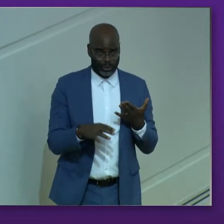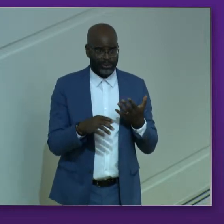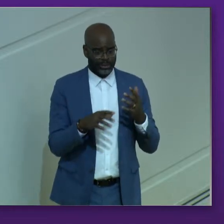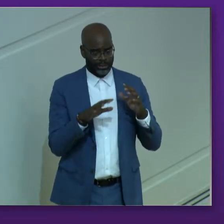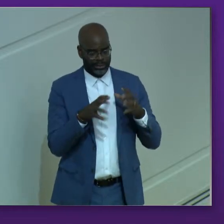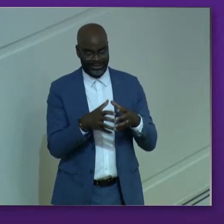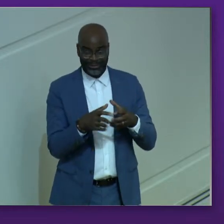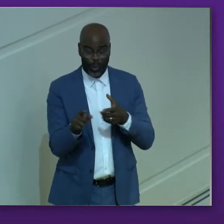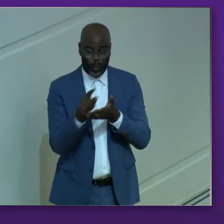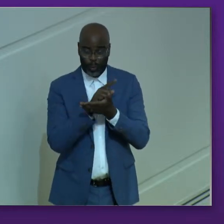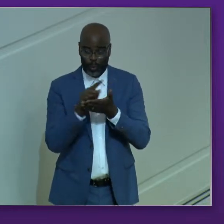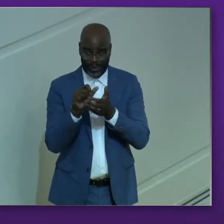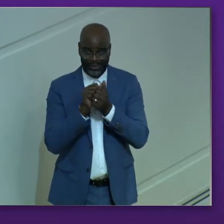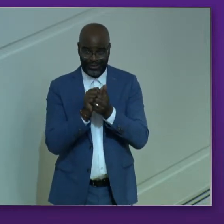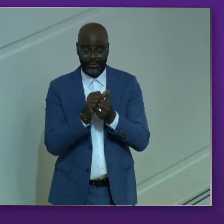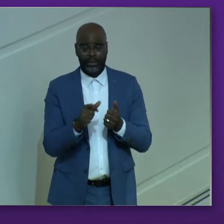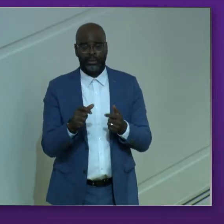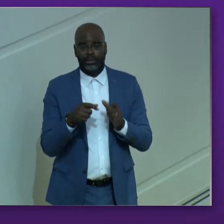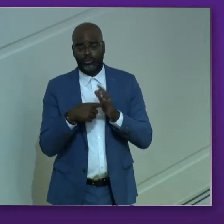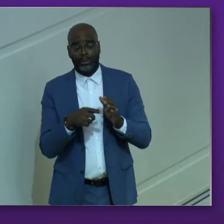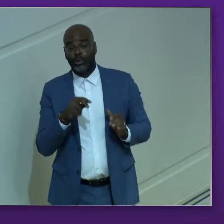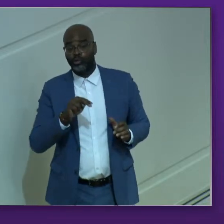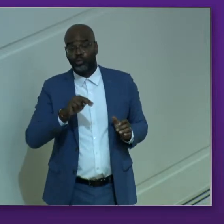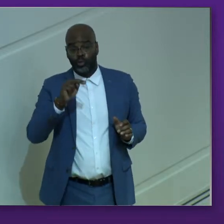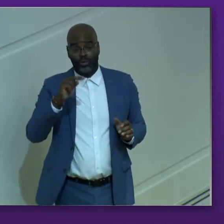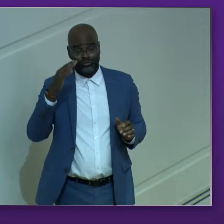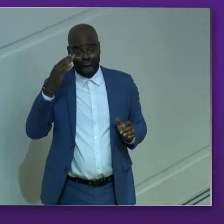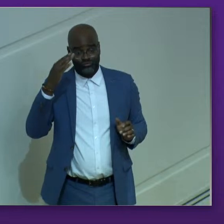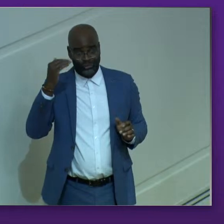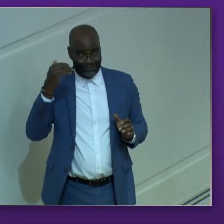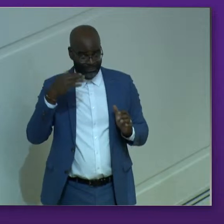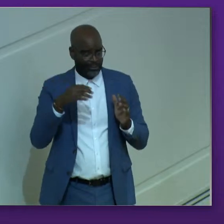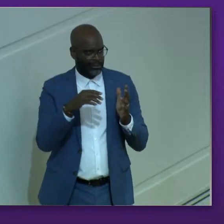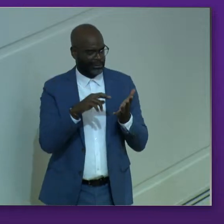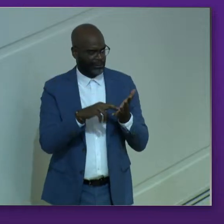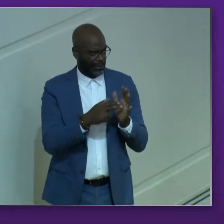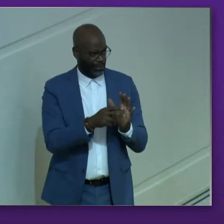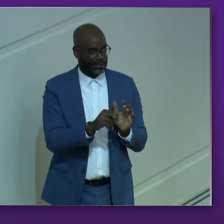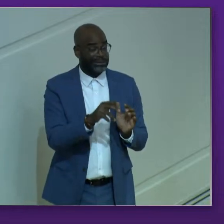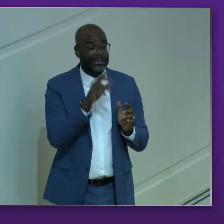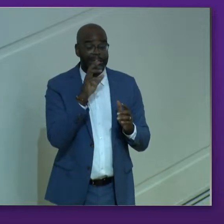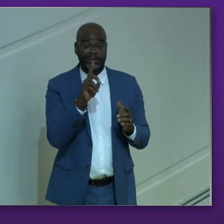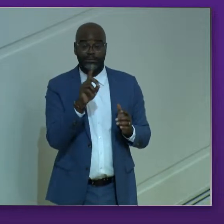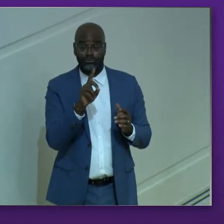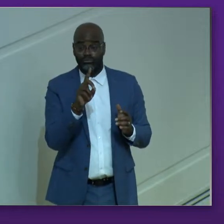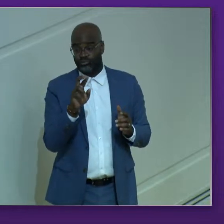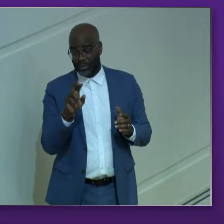ACTION CLASS AND INTERNATIONAL STUDIES PROGRAM TO NEW YORK CITY FOR THE NATIONAL MODEL UNITED NATIONS CONFERENCE.